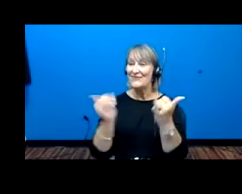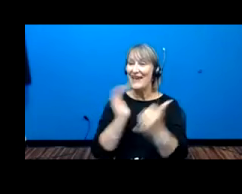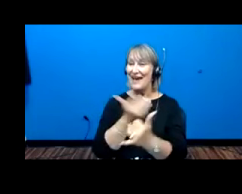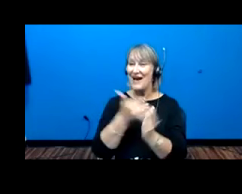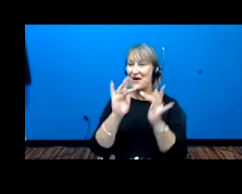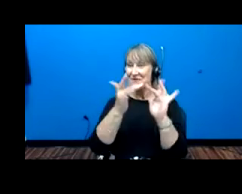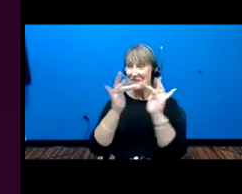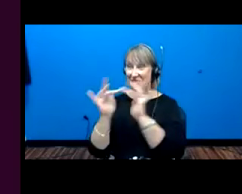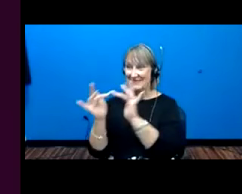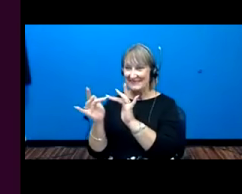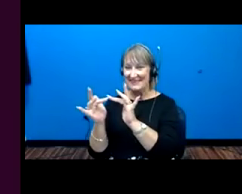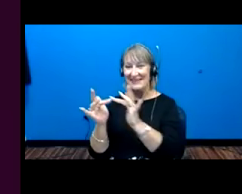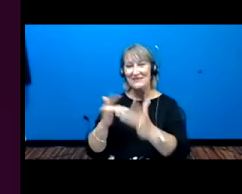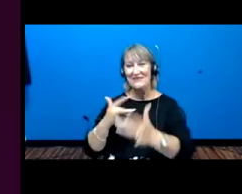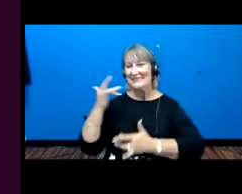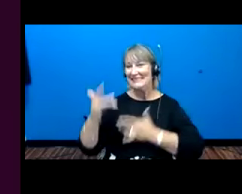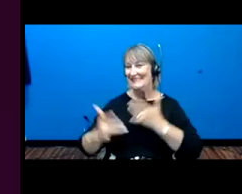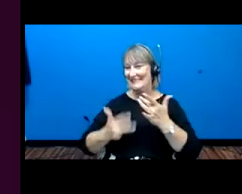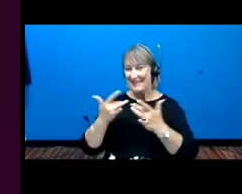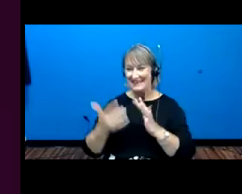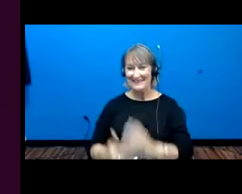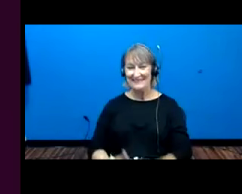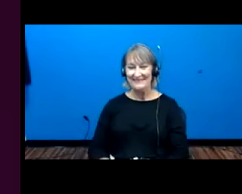which we are very excited about.